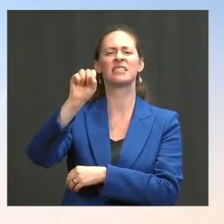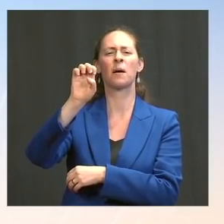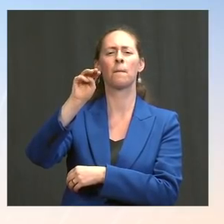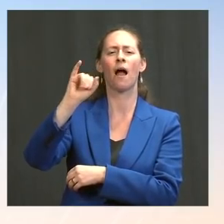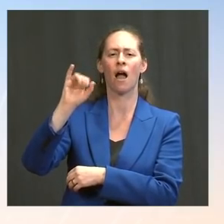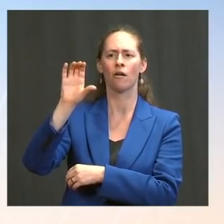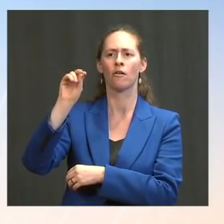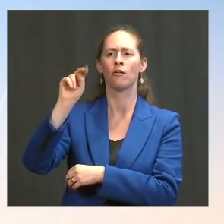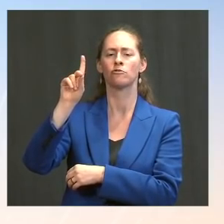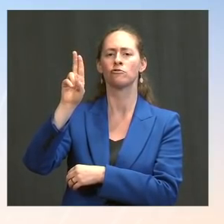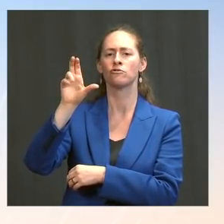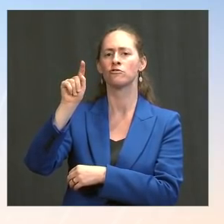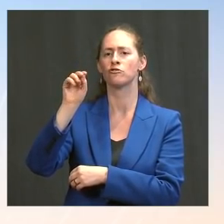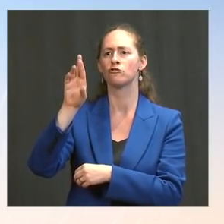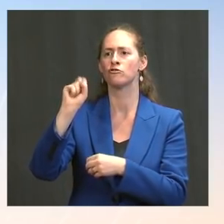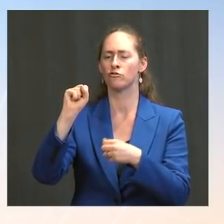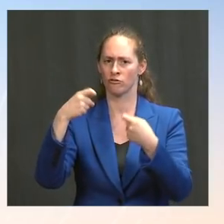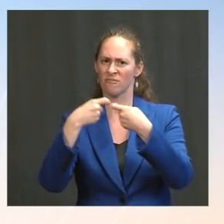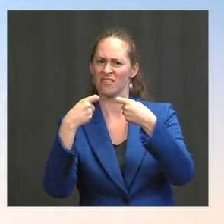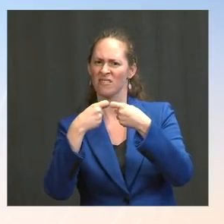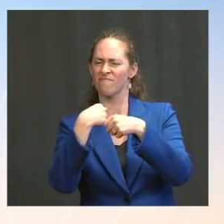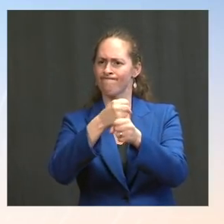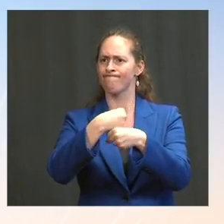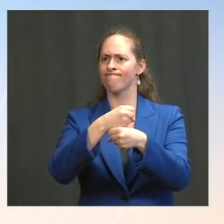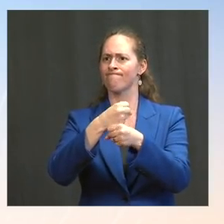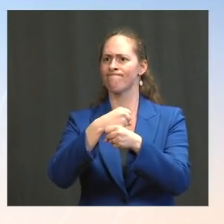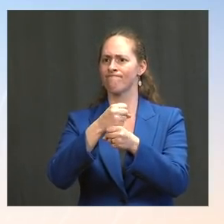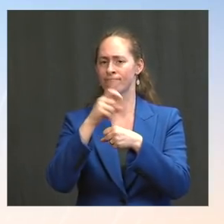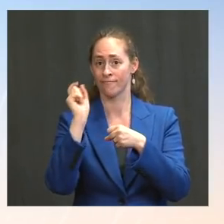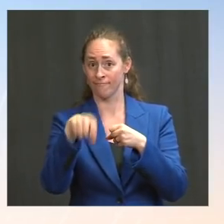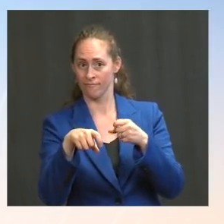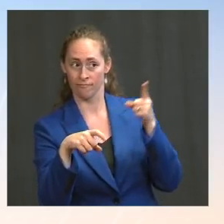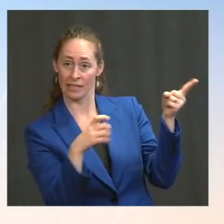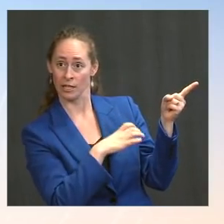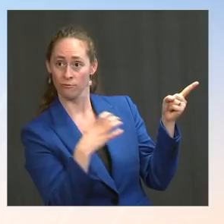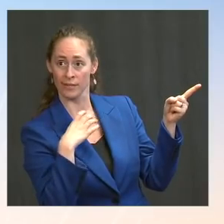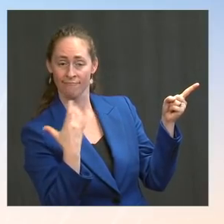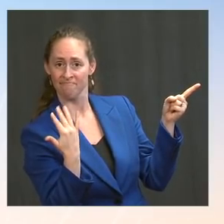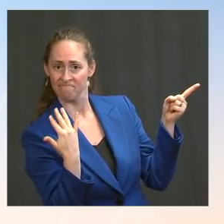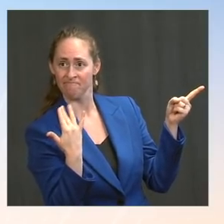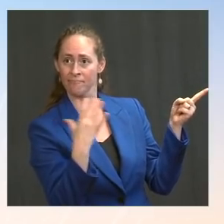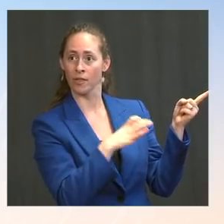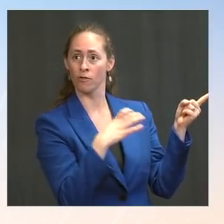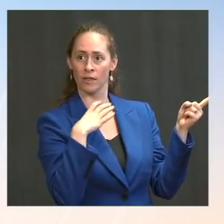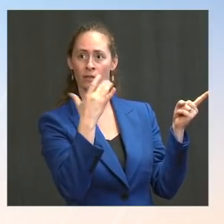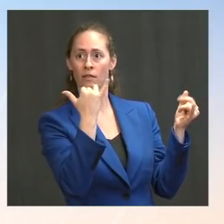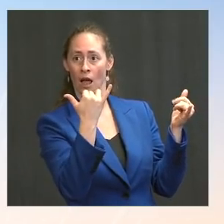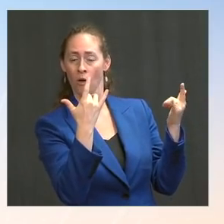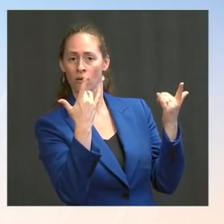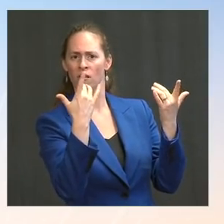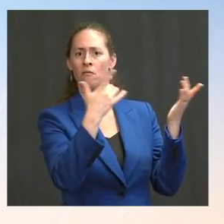And we've -- that's passed through the Senate. It's -- we're now working with the House to try to advance that legislation as well,